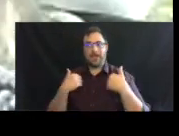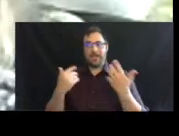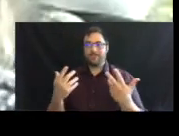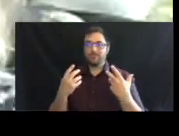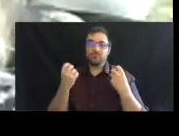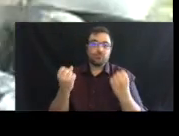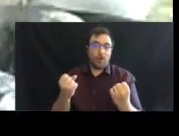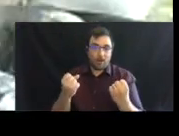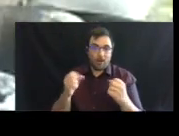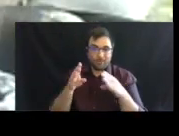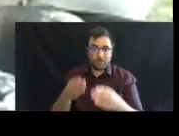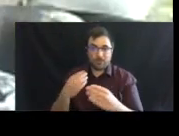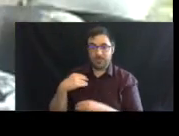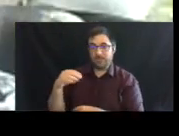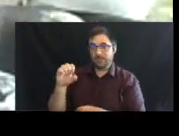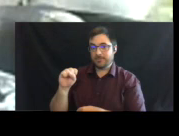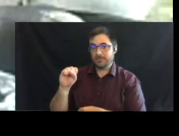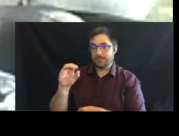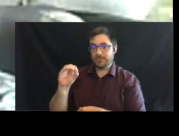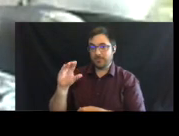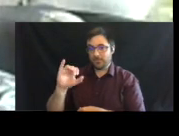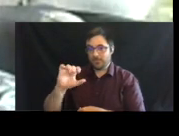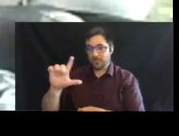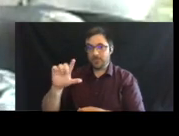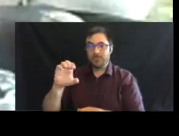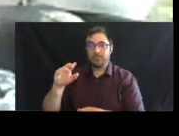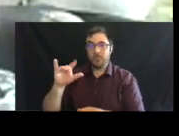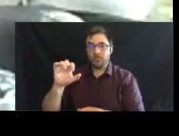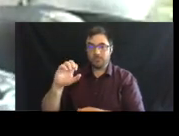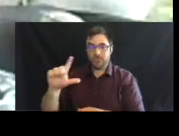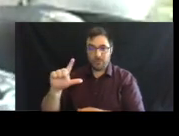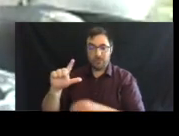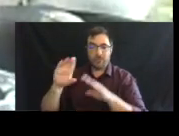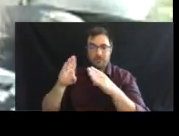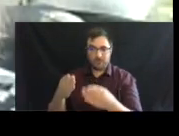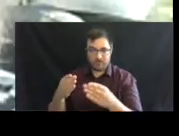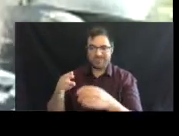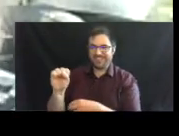the social emotional development components so really focusing on the parent-child relationship,